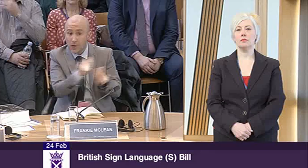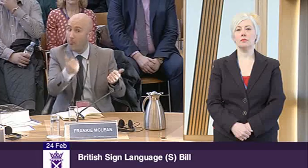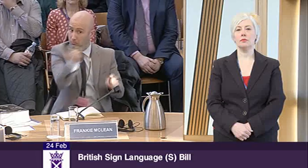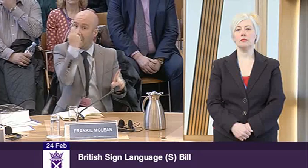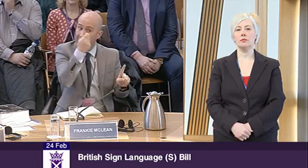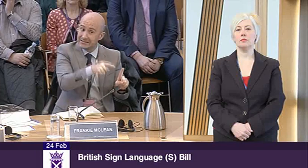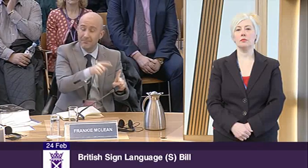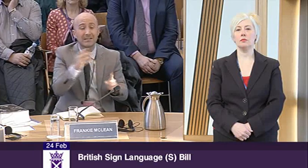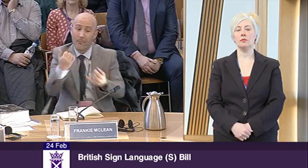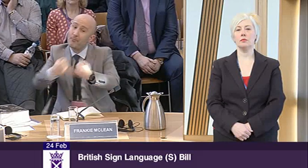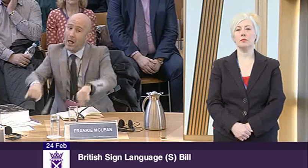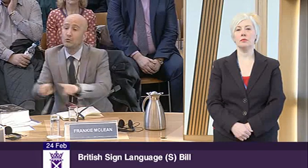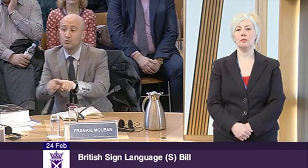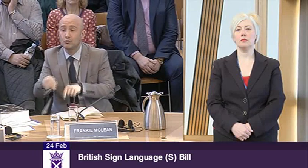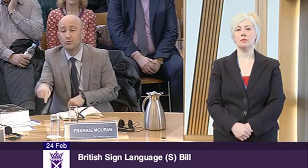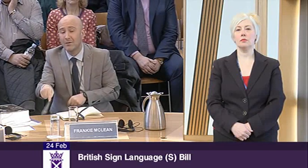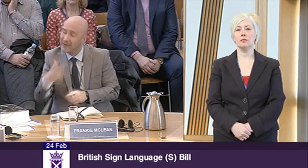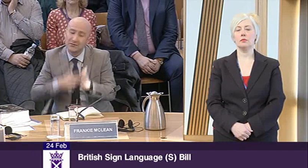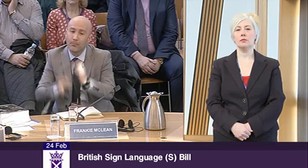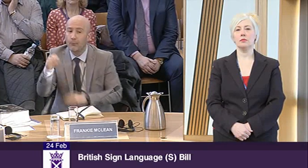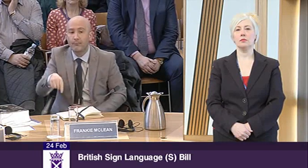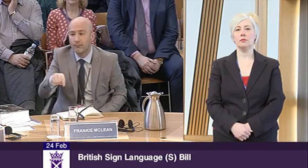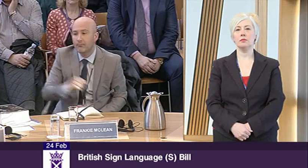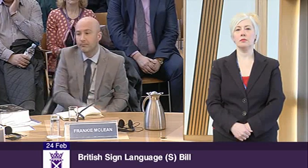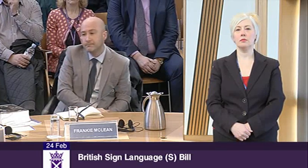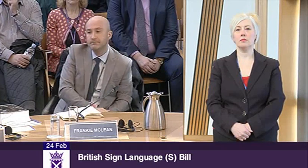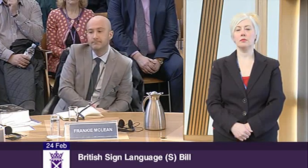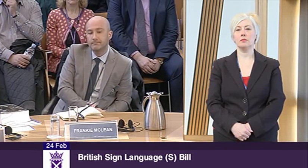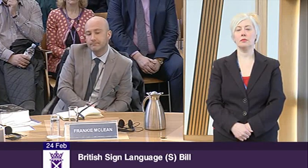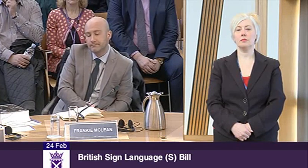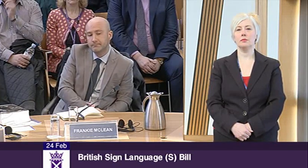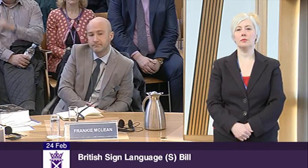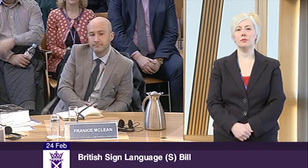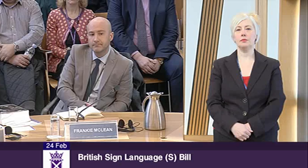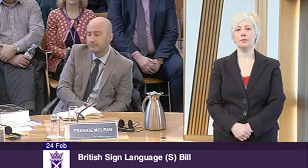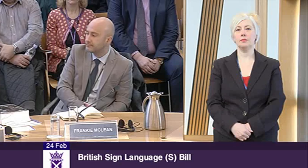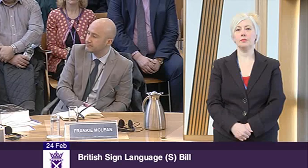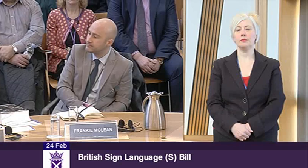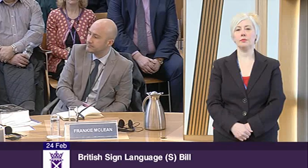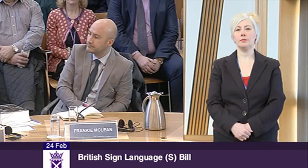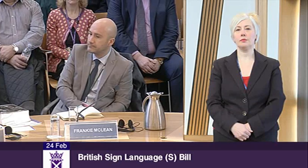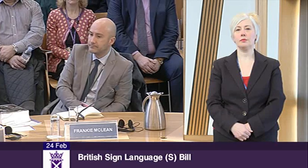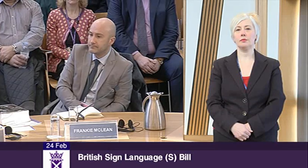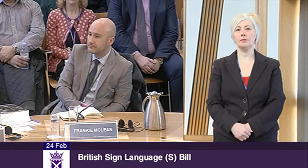support. That is evidence that the act is not successful, which is why we need the bill.